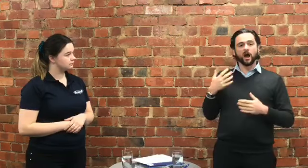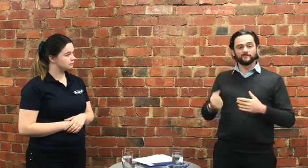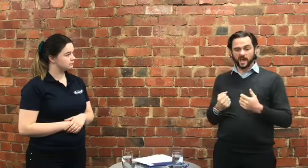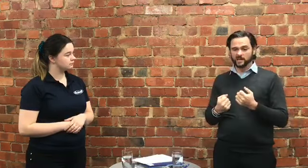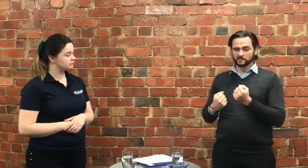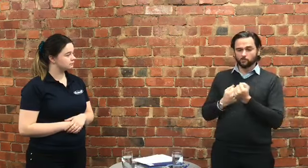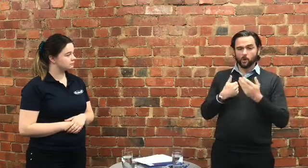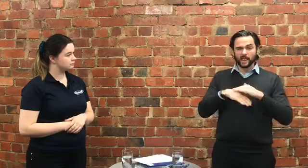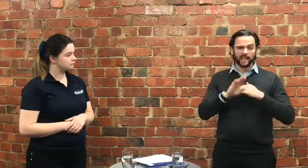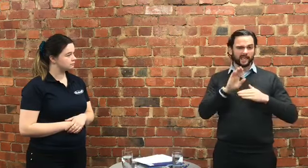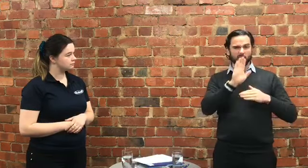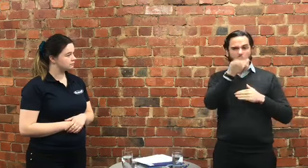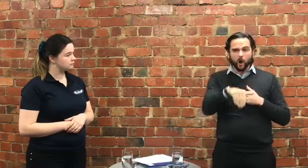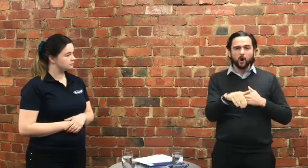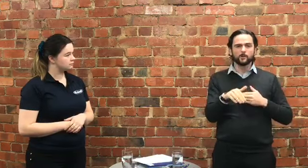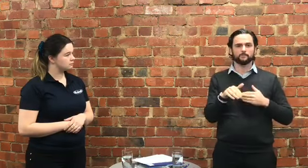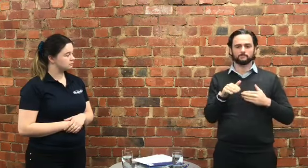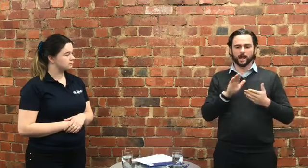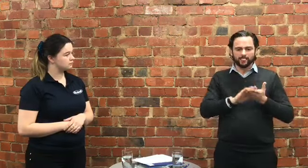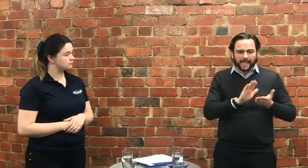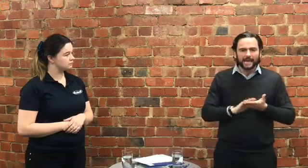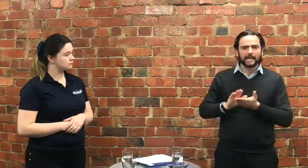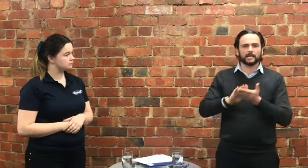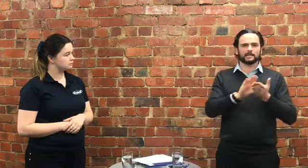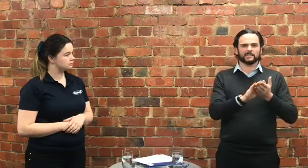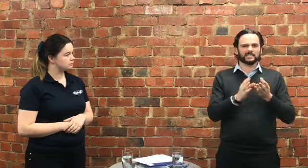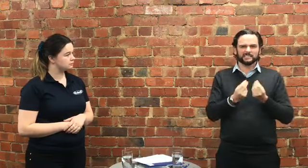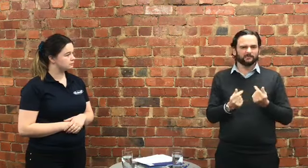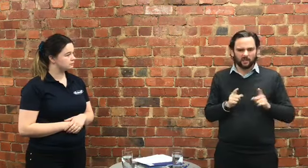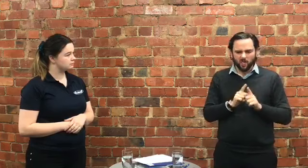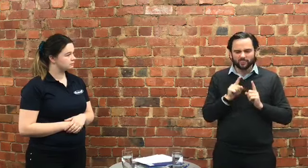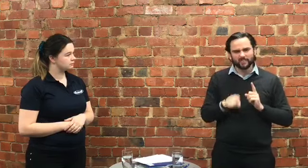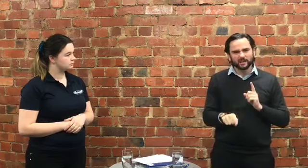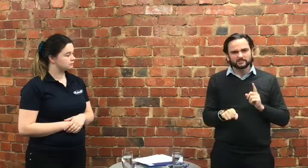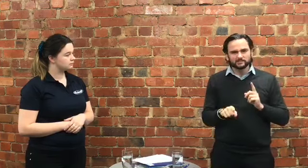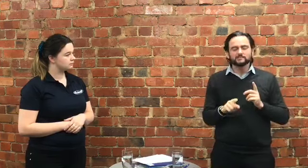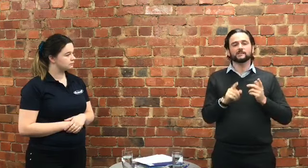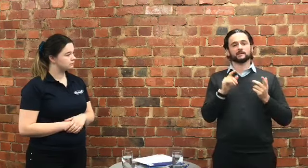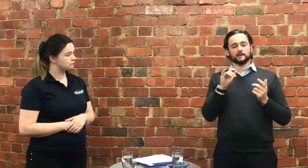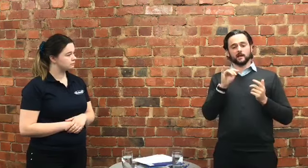what you had prior to the NDIS. What you had in the home, perhaps a cleaner,